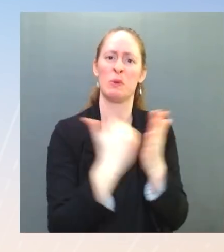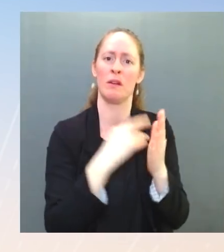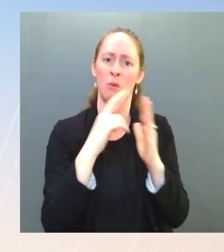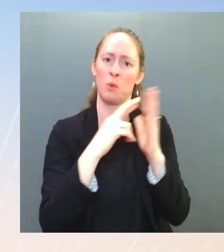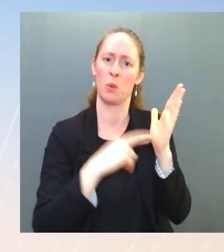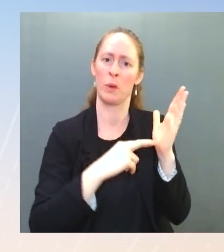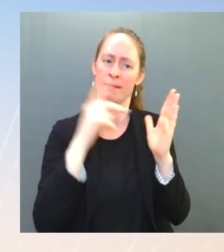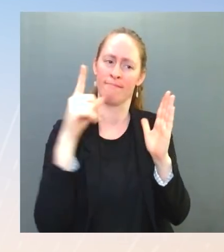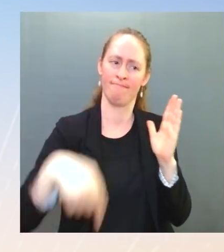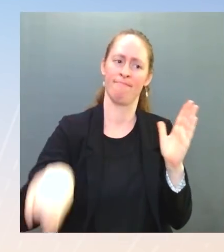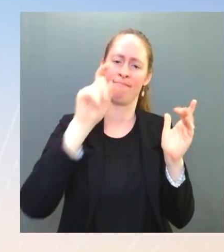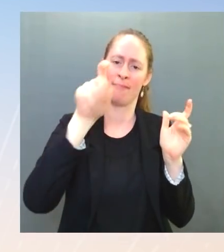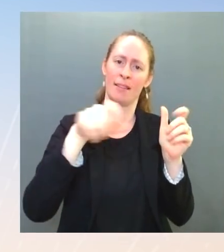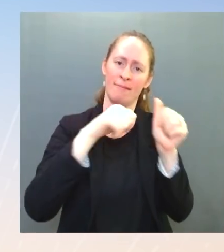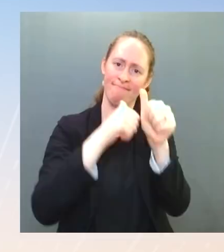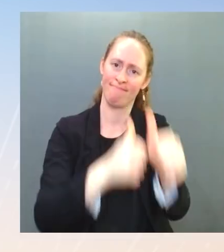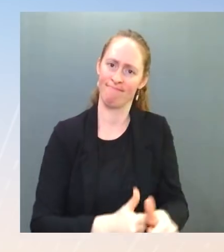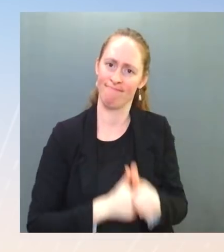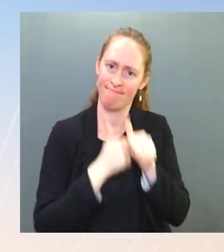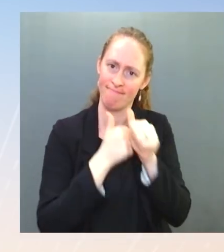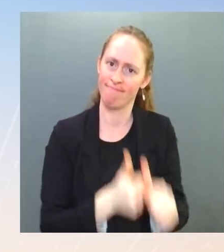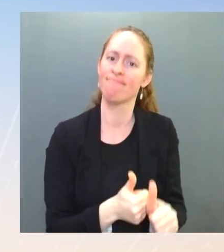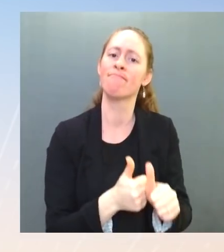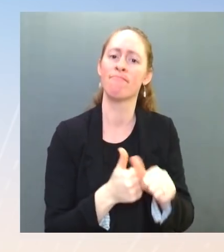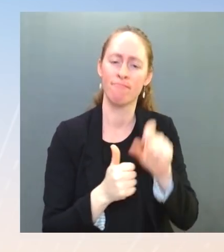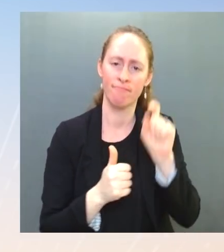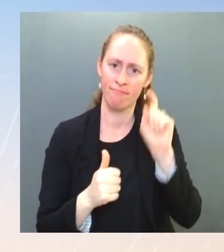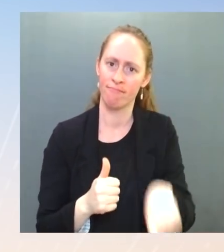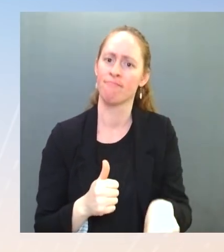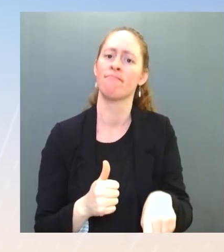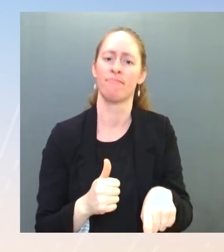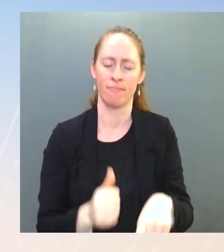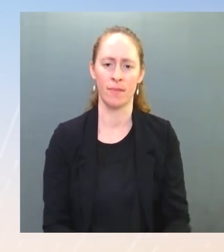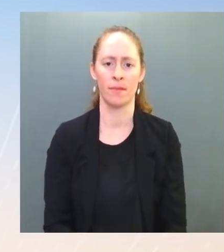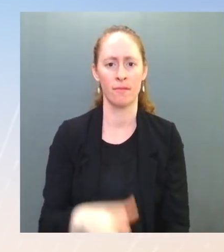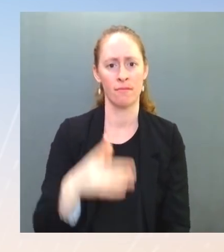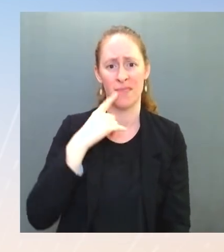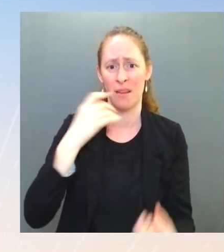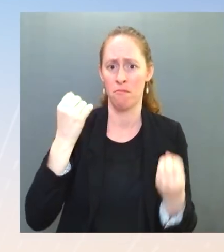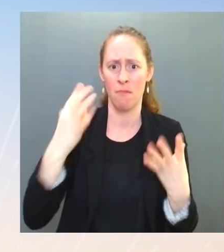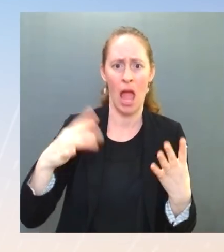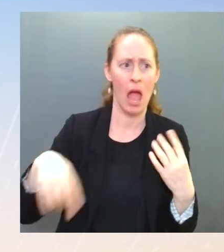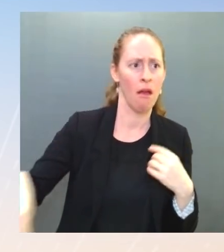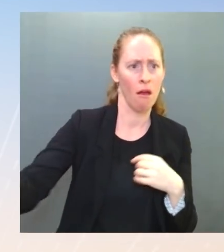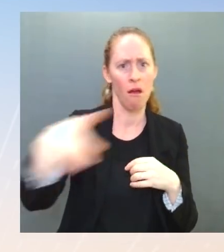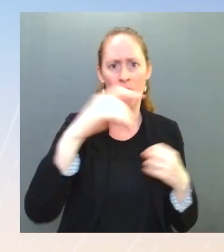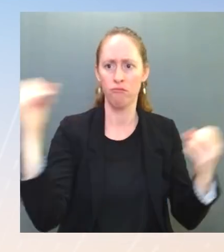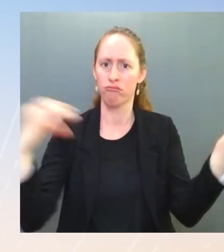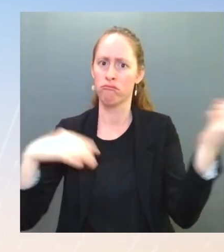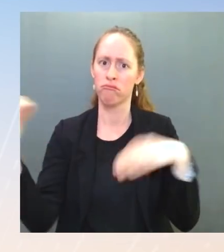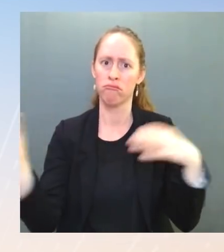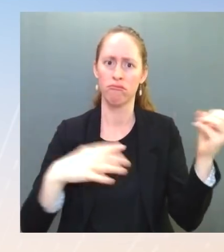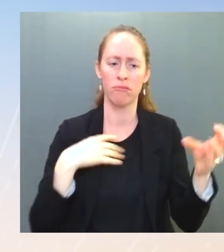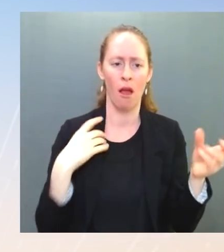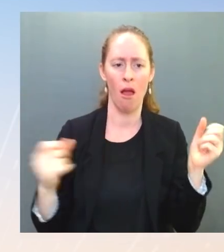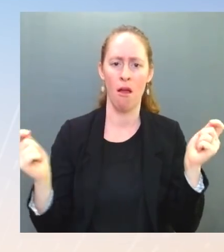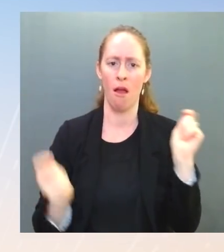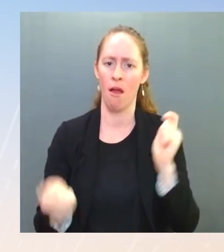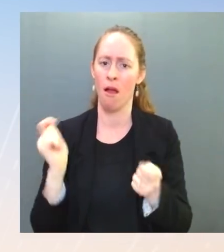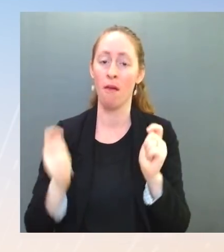What this is a reflection of, and why the President is, of course, confident or hopeful about our ability to ensure we can continue to implement it,